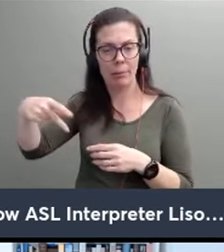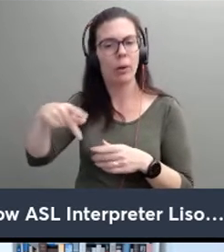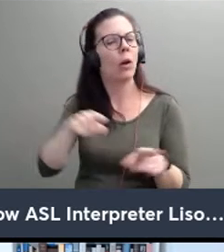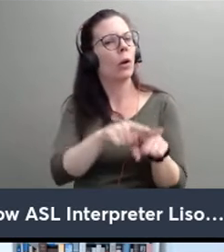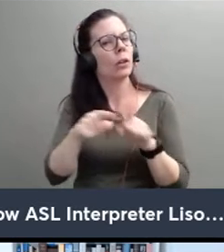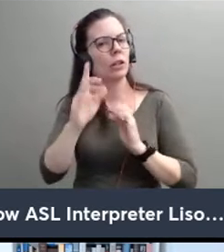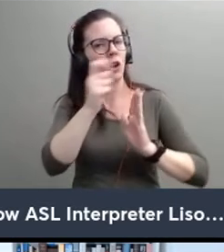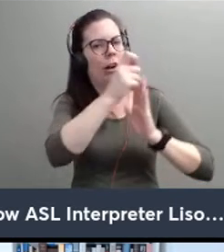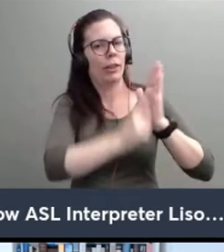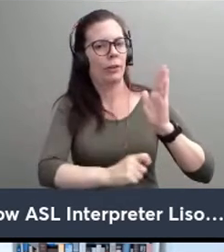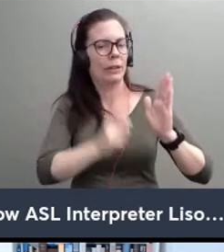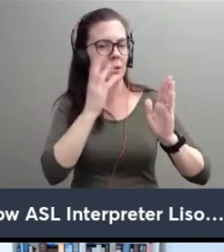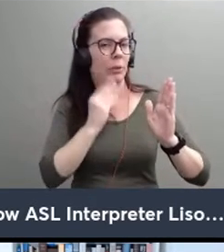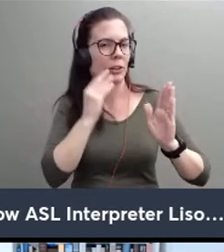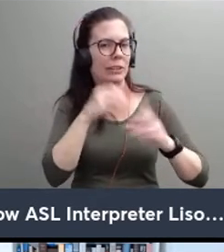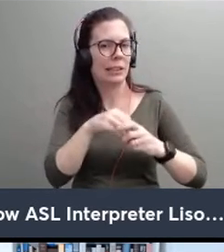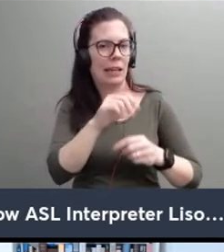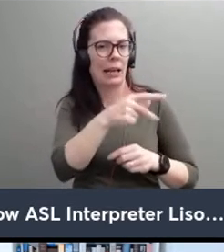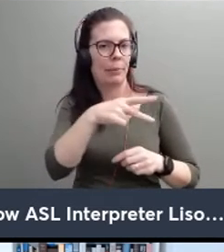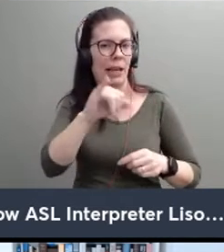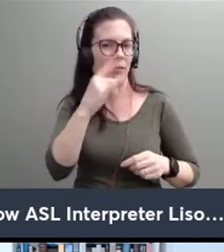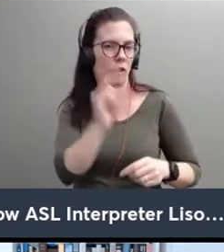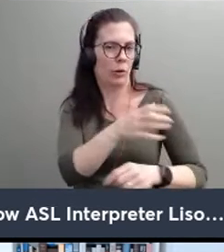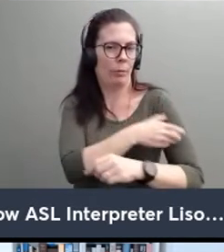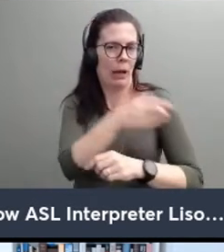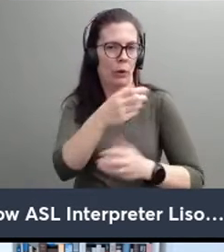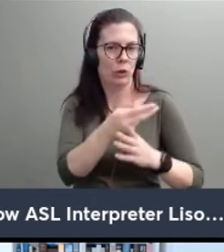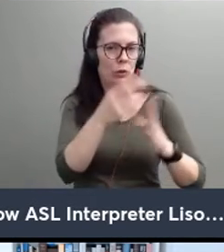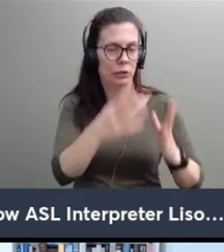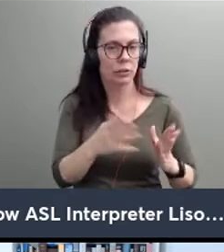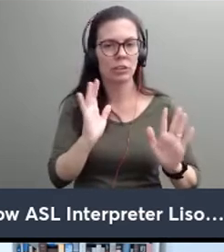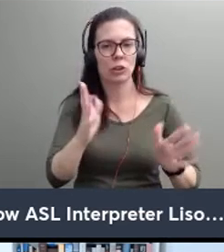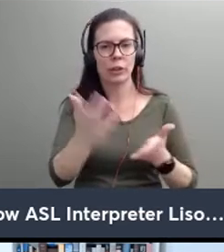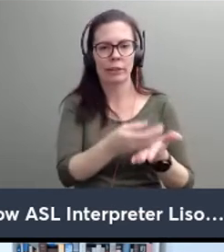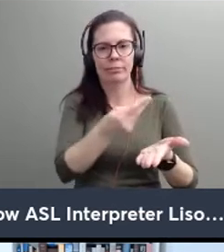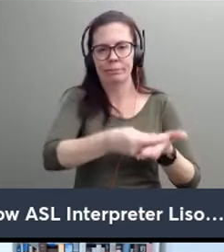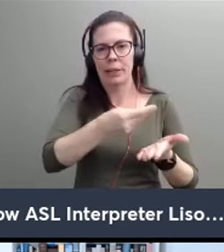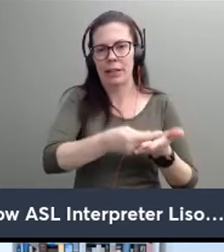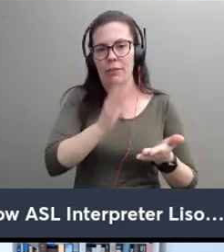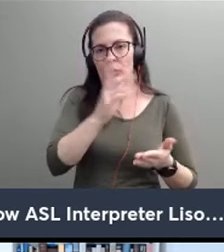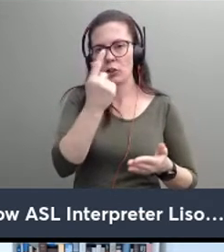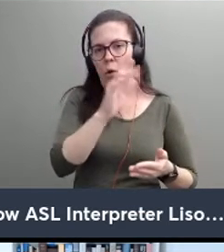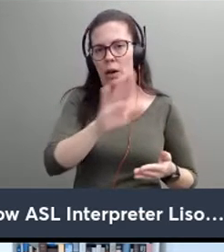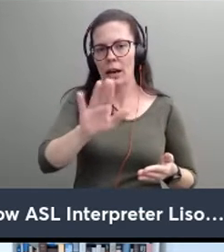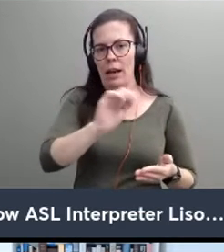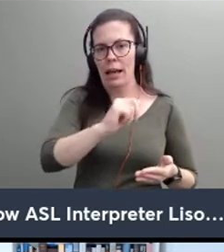into your APIs for your power users, so that you can monetize on your applications using APIs too.